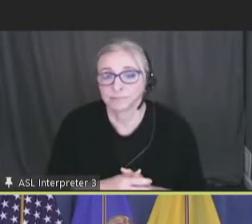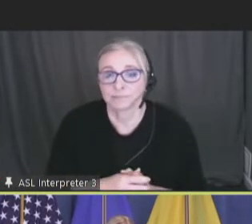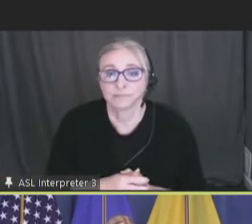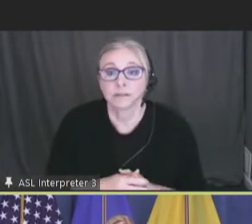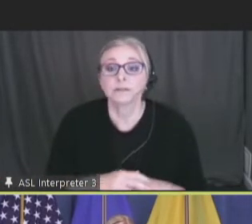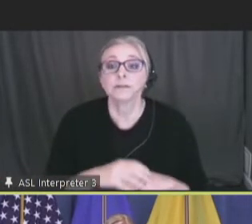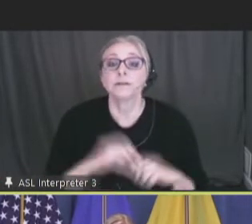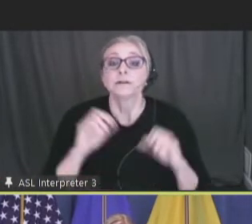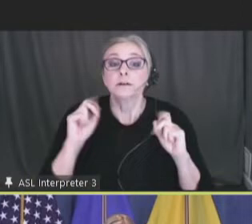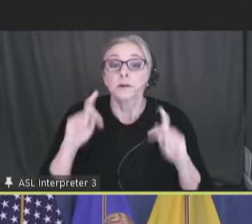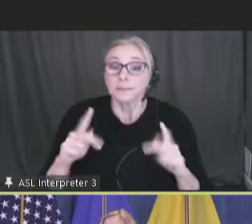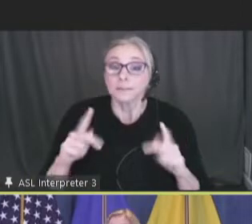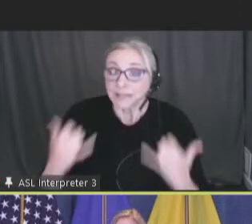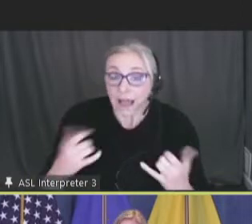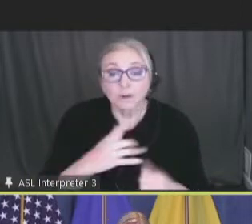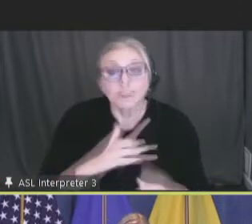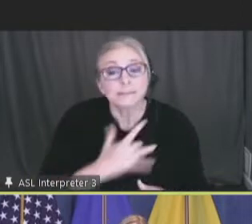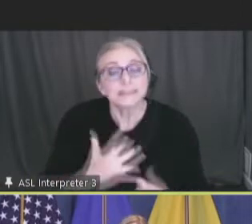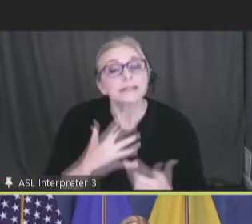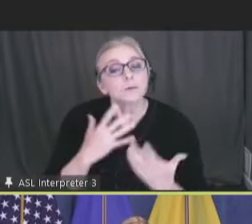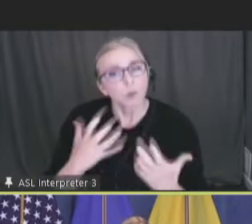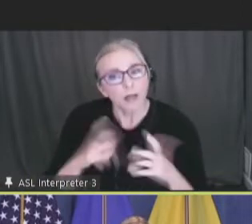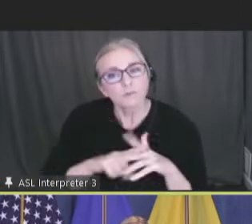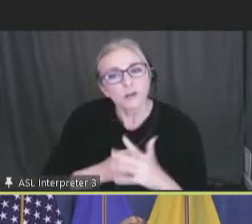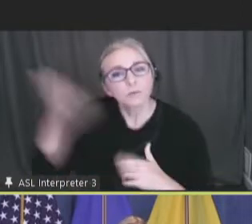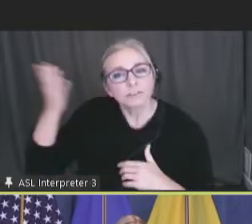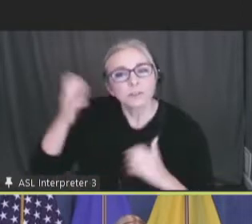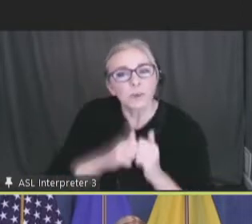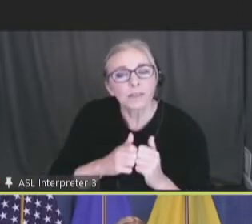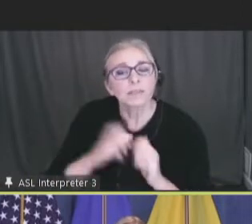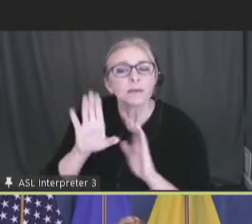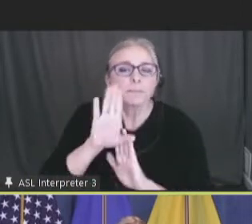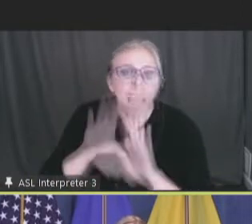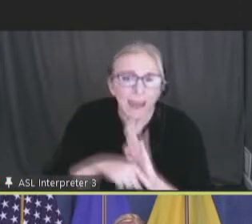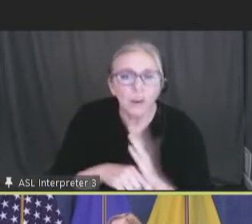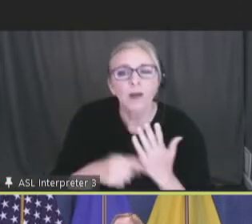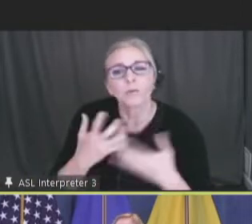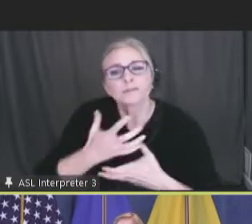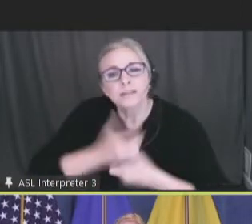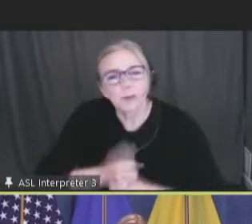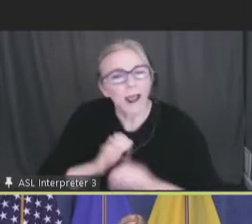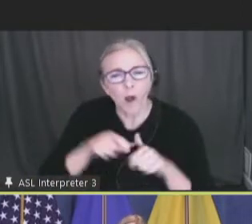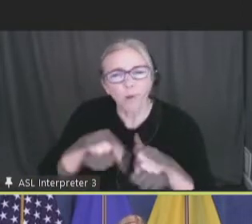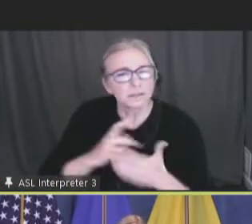So, I typically like to begin presentations with a background or summary of how this project came to fruition.